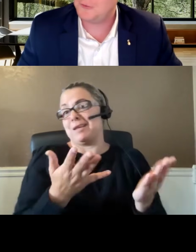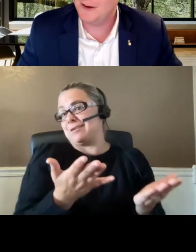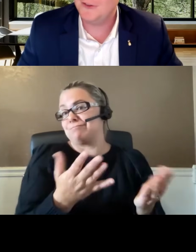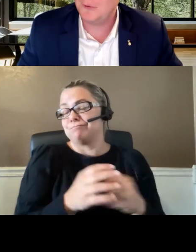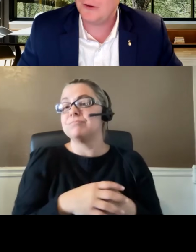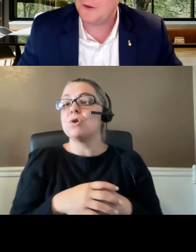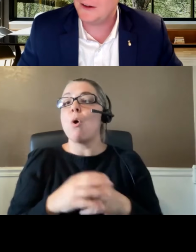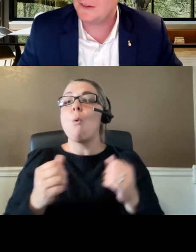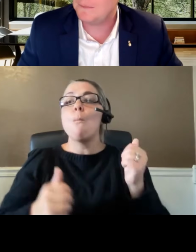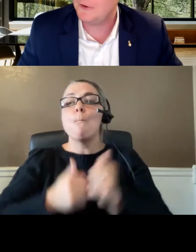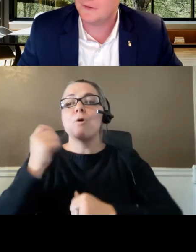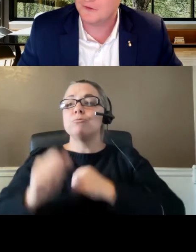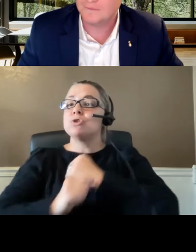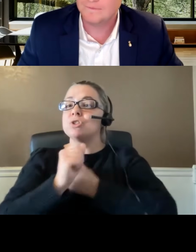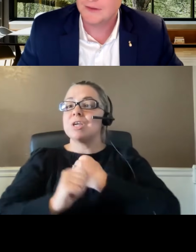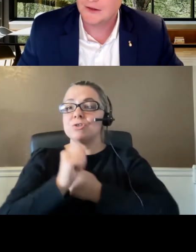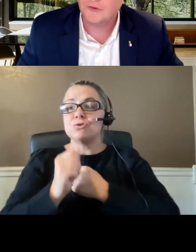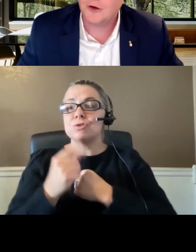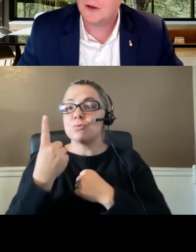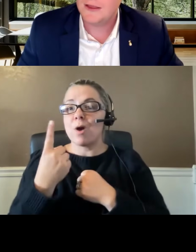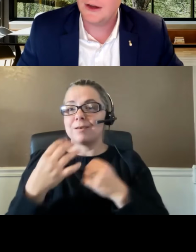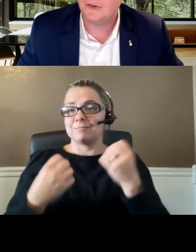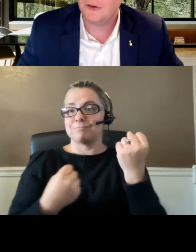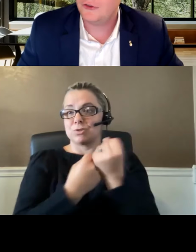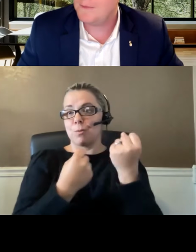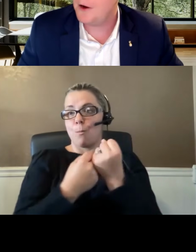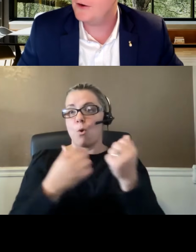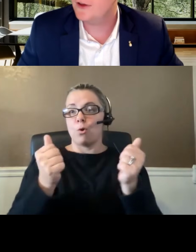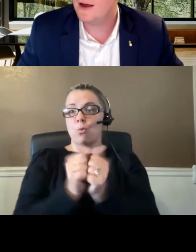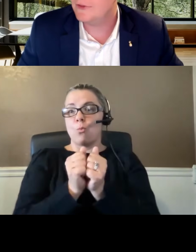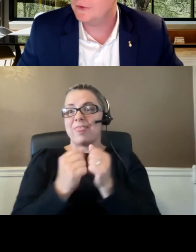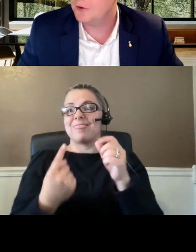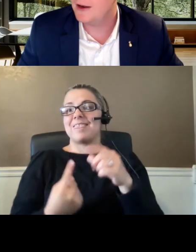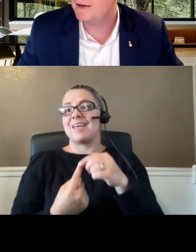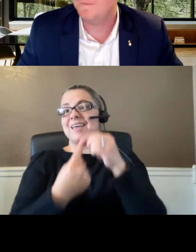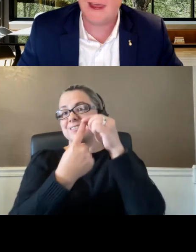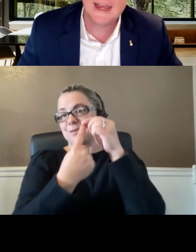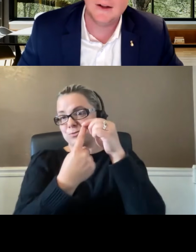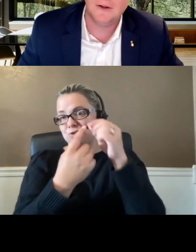dangerous one is "supports with exceptions". So there's some parts of this product fail